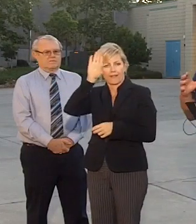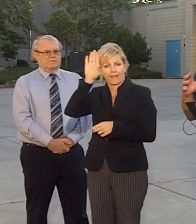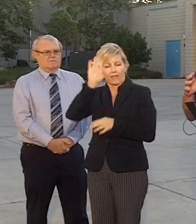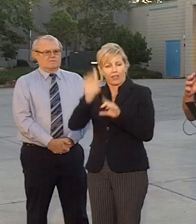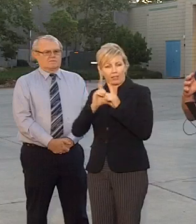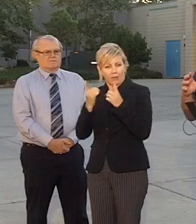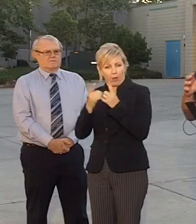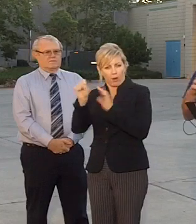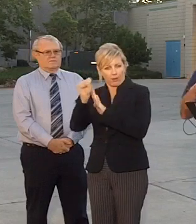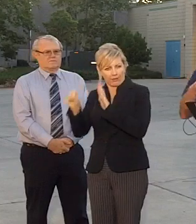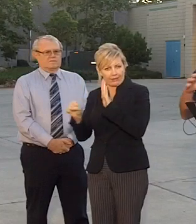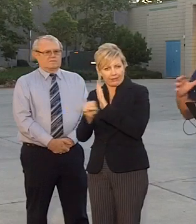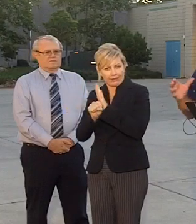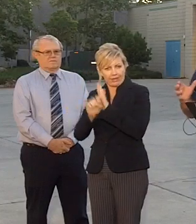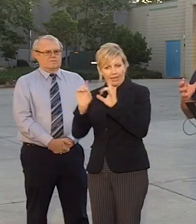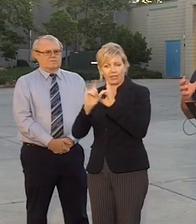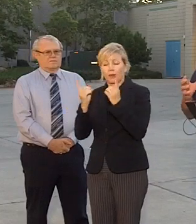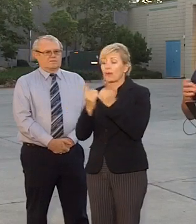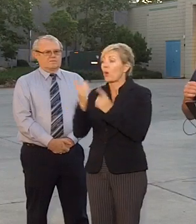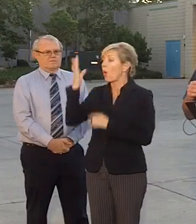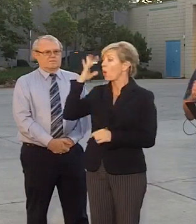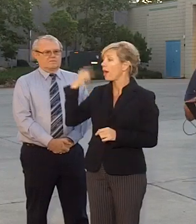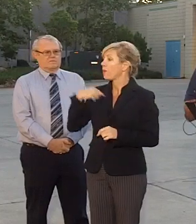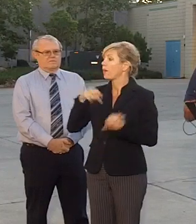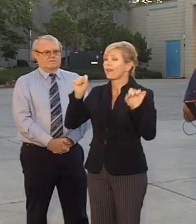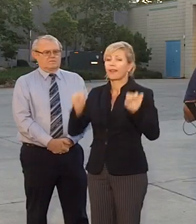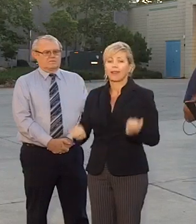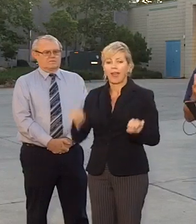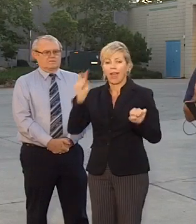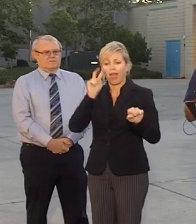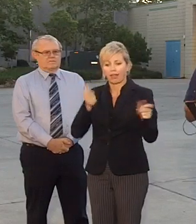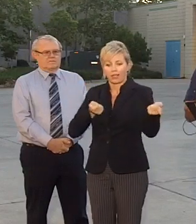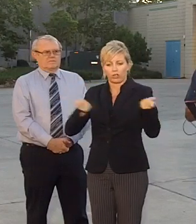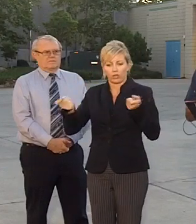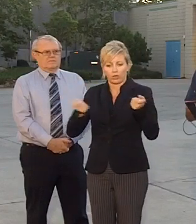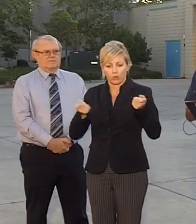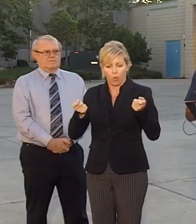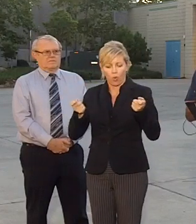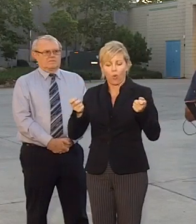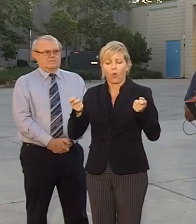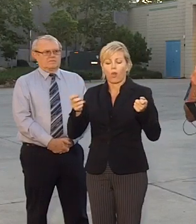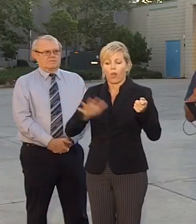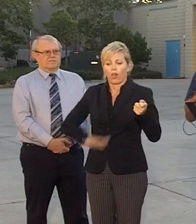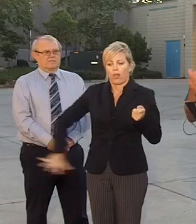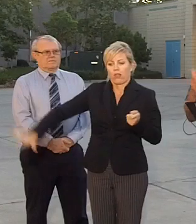events from an entirely regional perspective the advantage to doing that is instead of competing